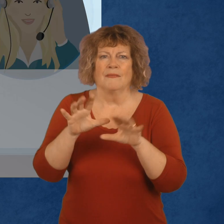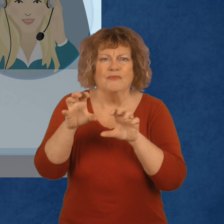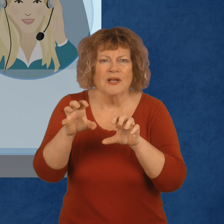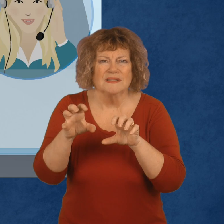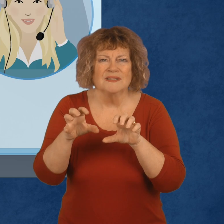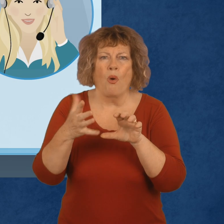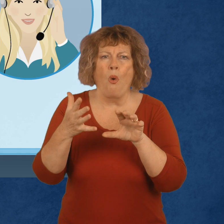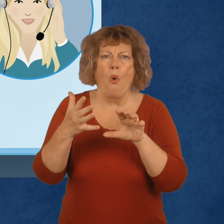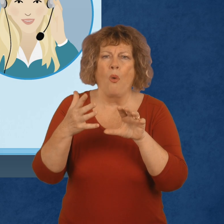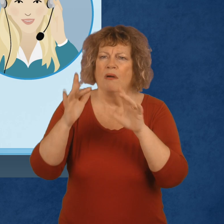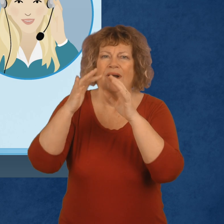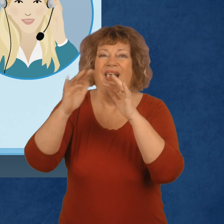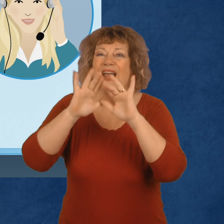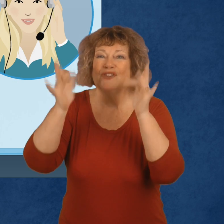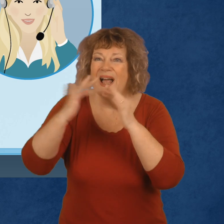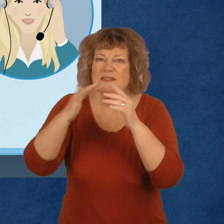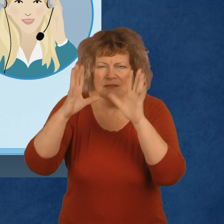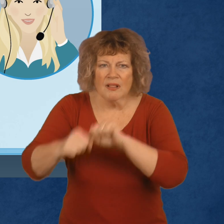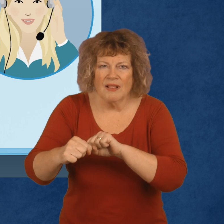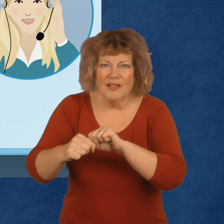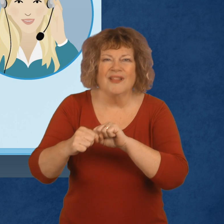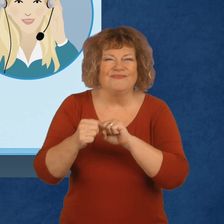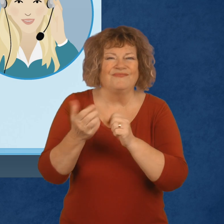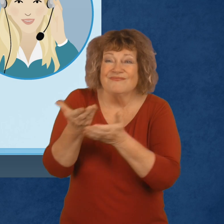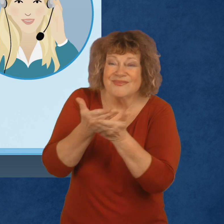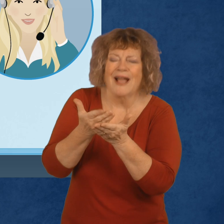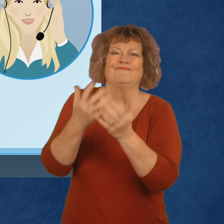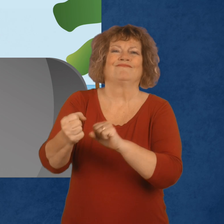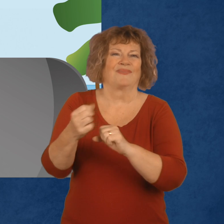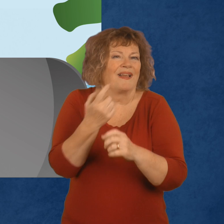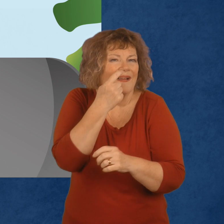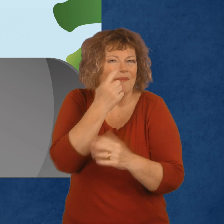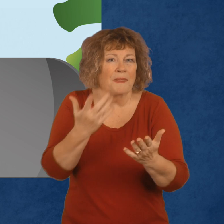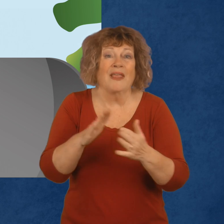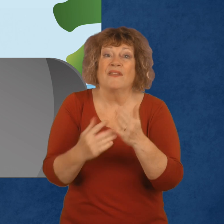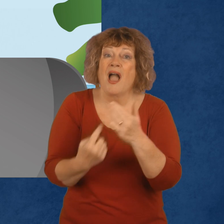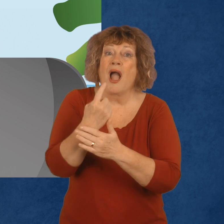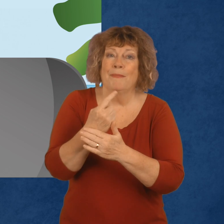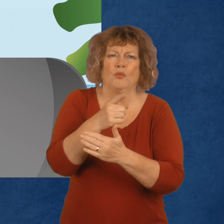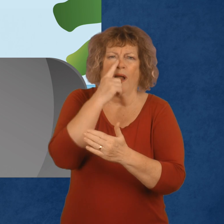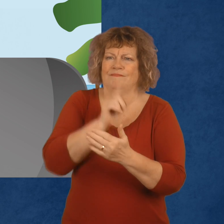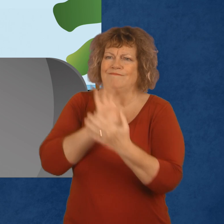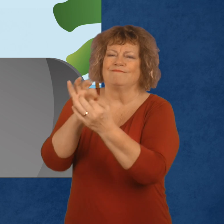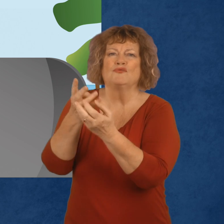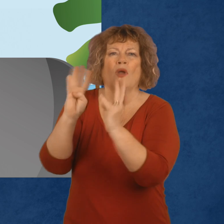If this happens just get in touch with tribunal staff. The judge will understand if you are having problems